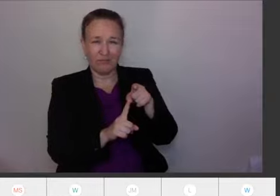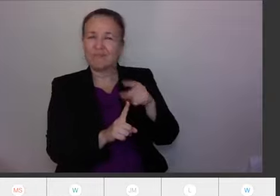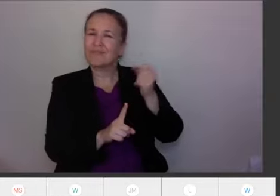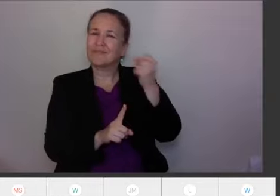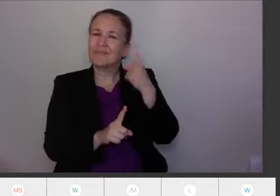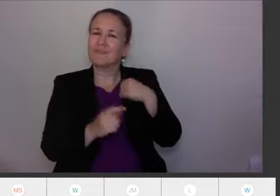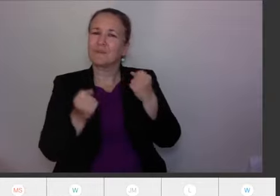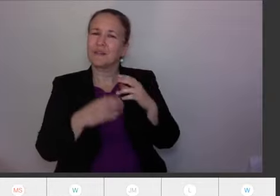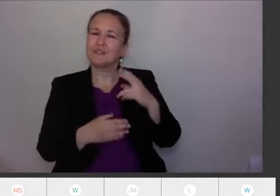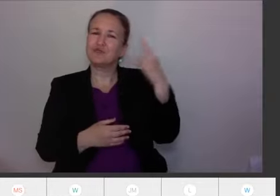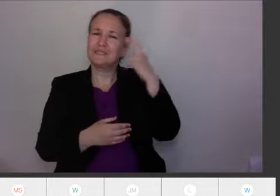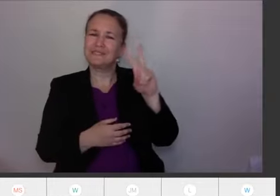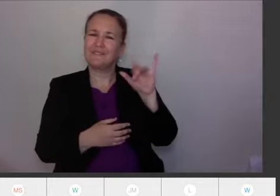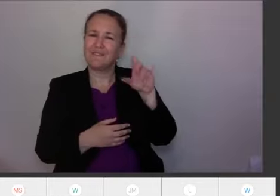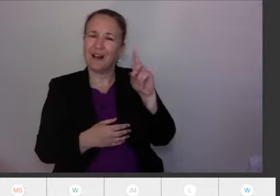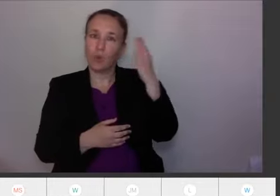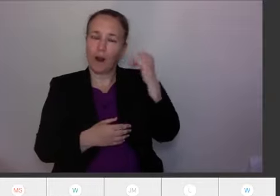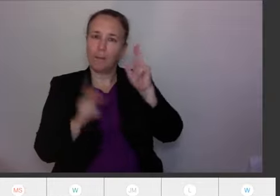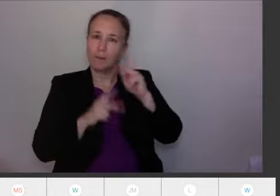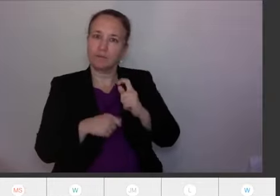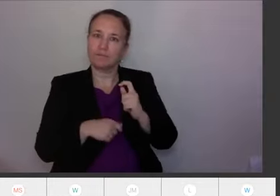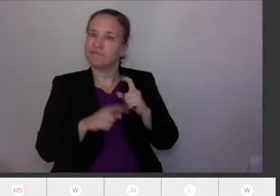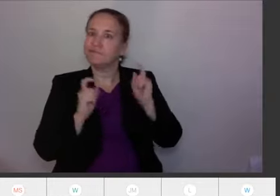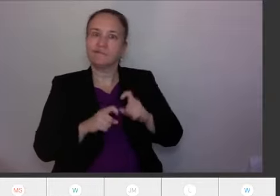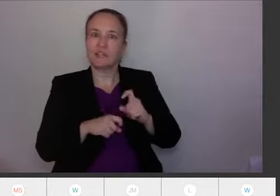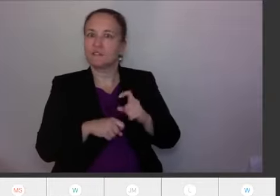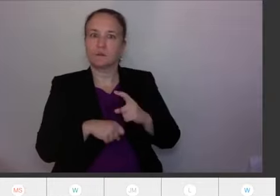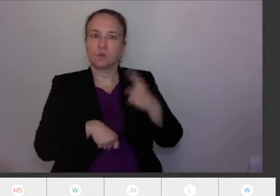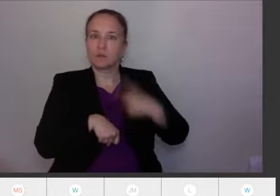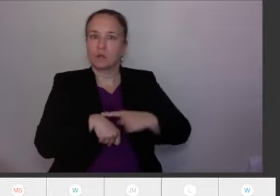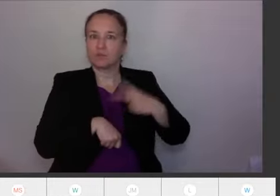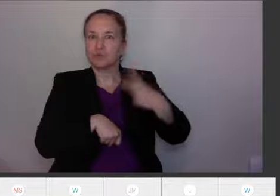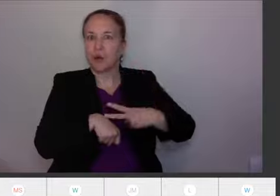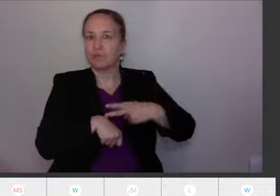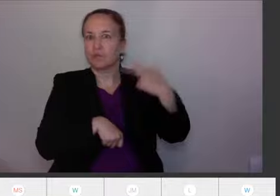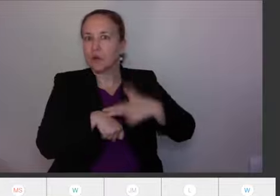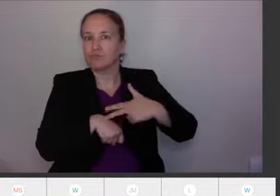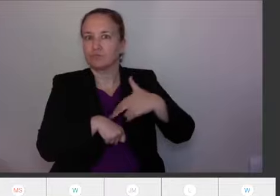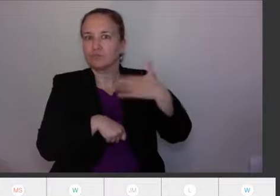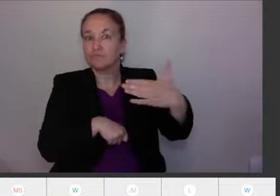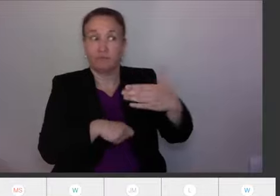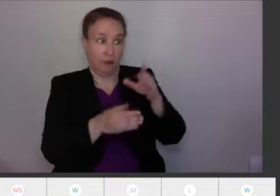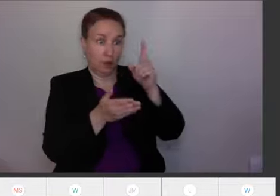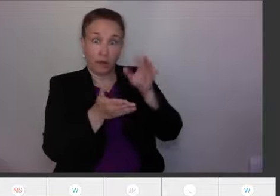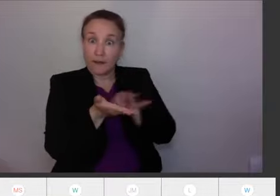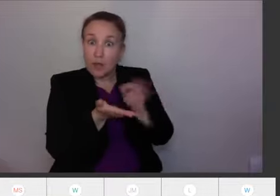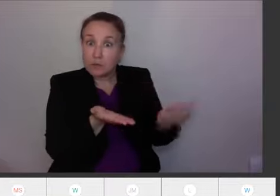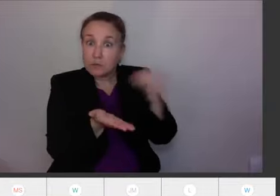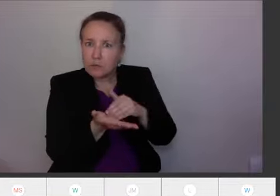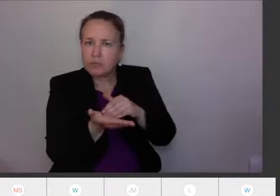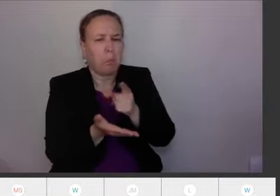people will get tested again you know sometimes even more than twice uh we don't count them again so we only count somebody's positive one